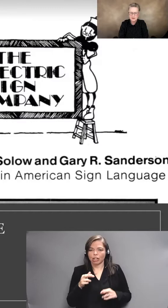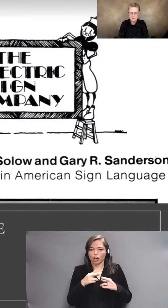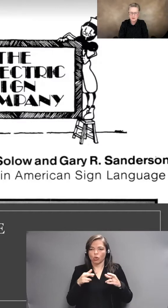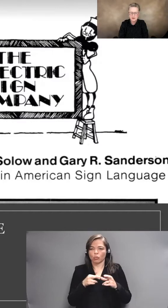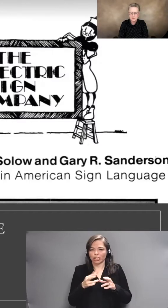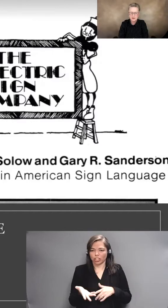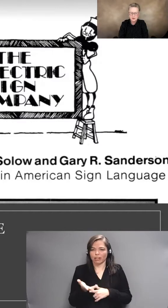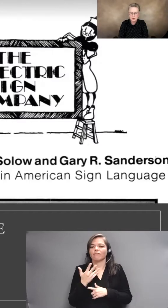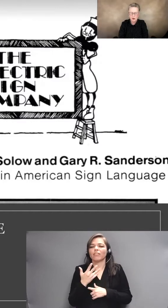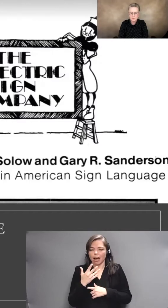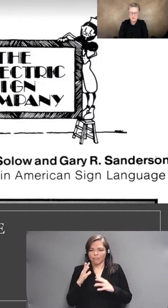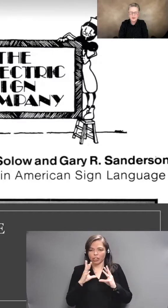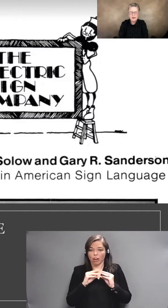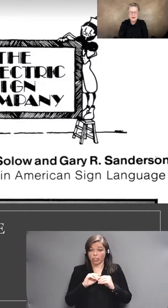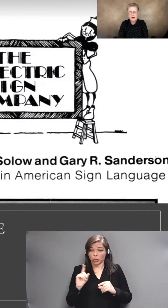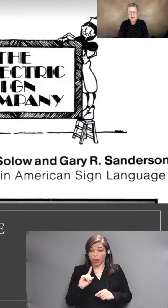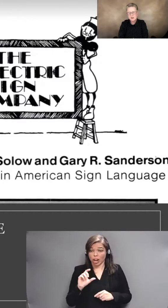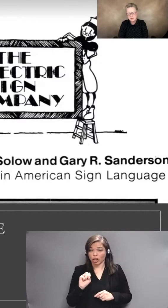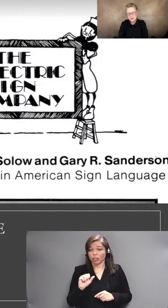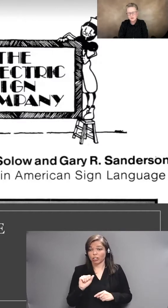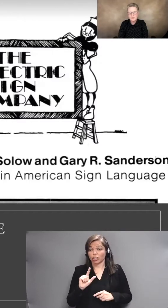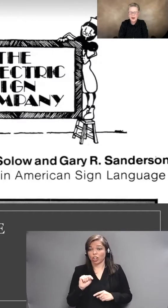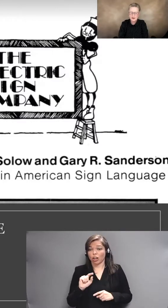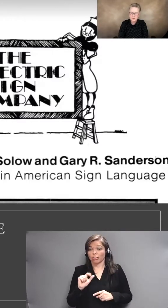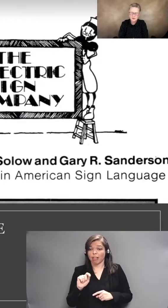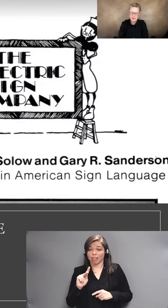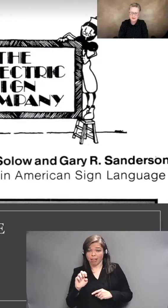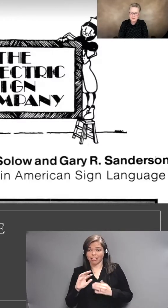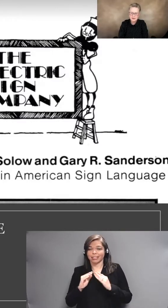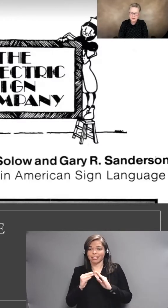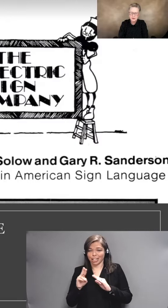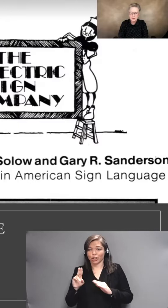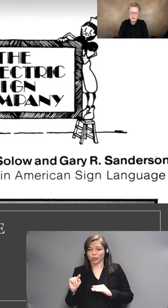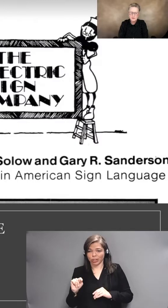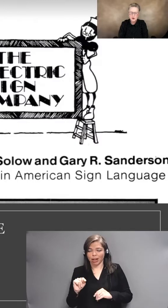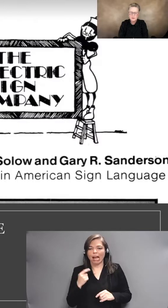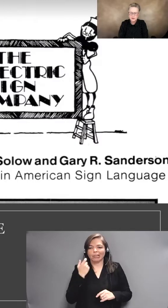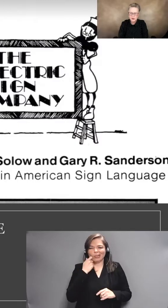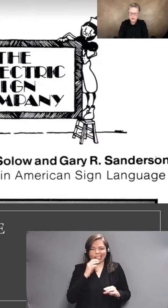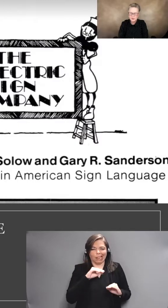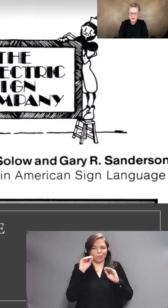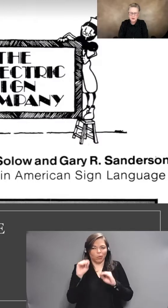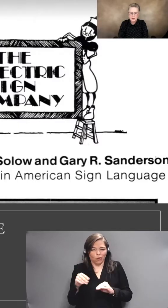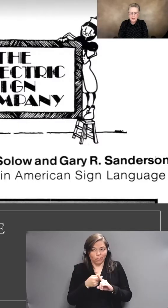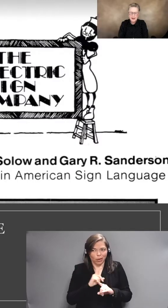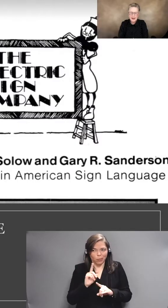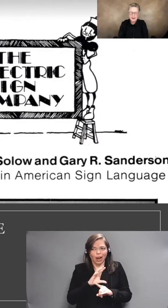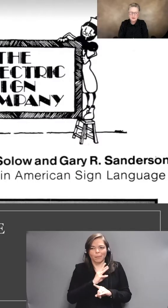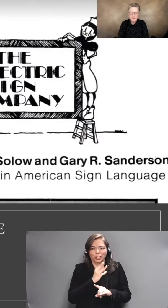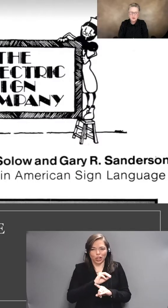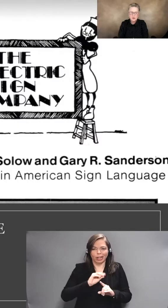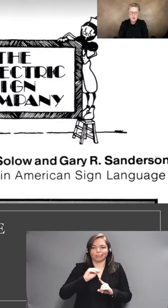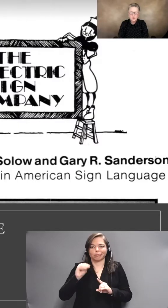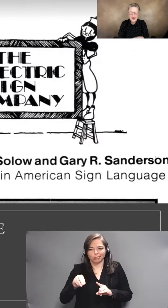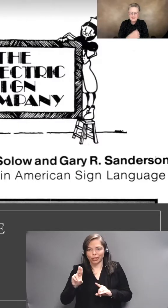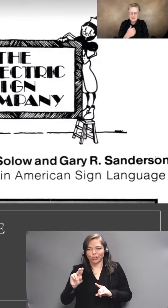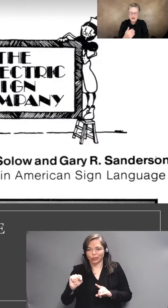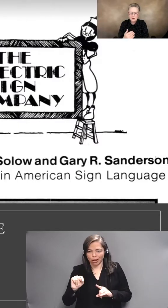Salt Lake City, Utah and I had just moved back to Salt Lake City from Missouri and right there